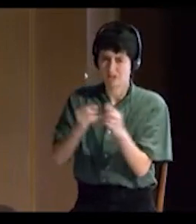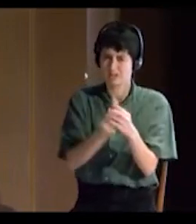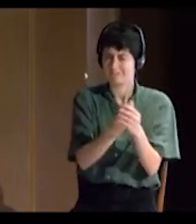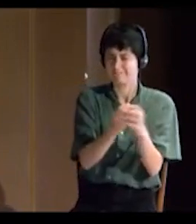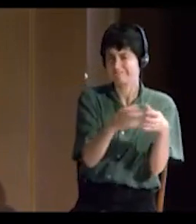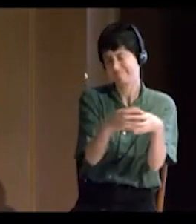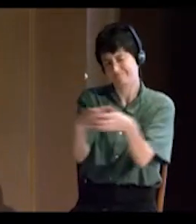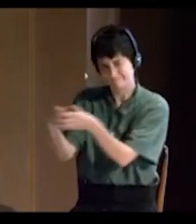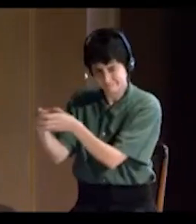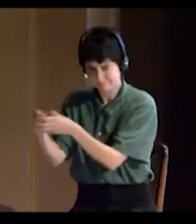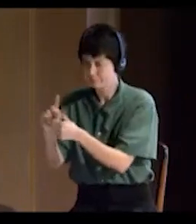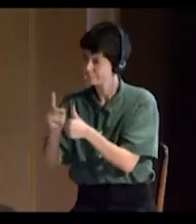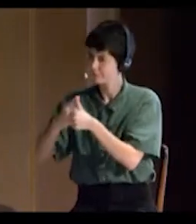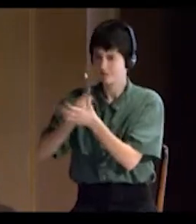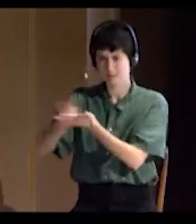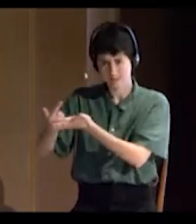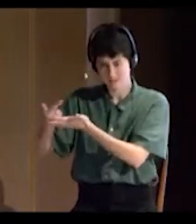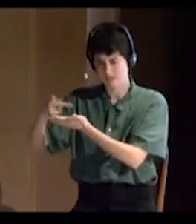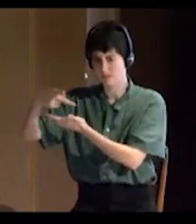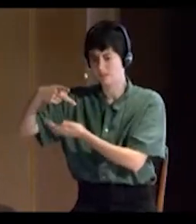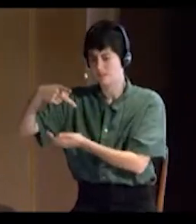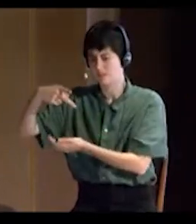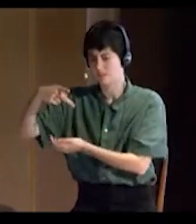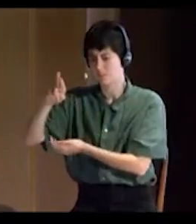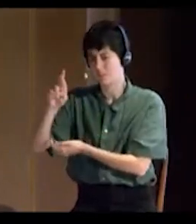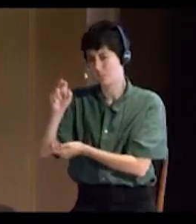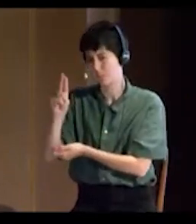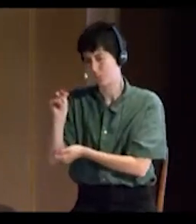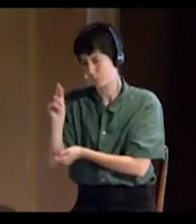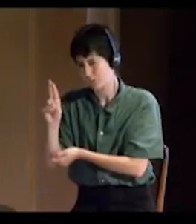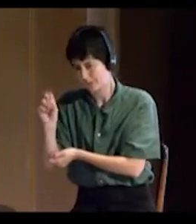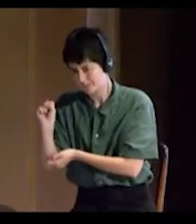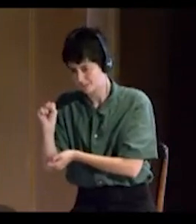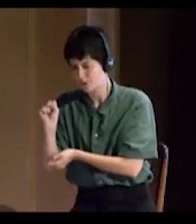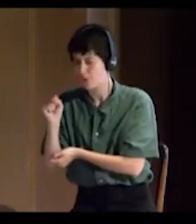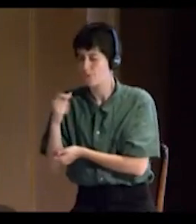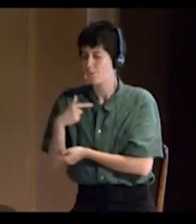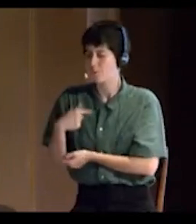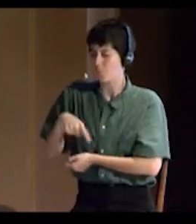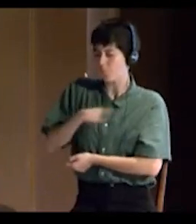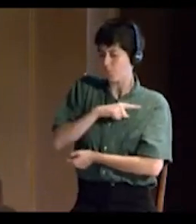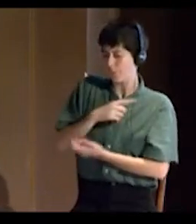because it has a reference genome but is not included in that dataset because I was clumsy with the pipetter